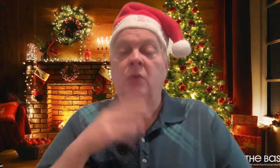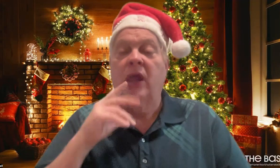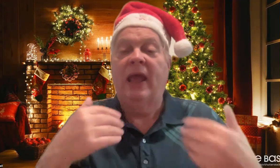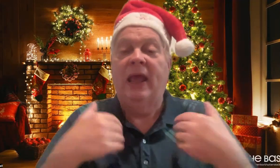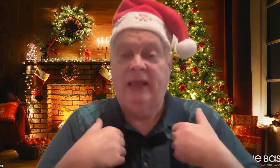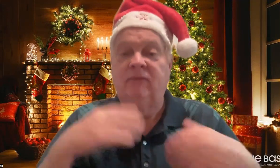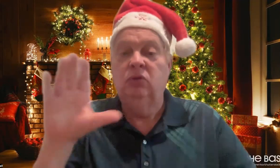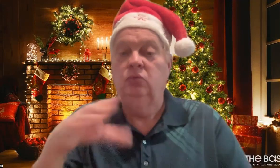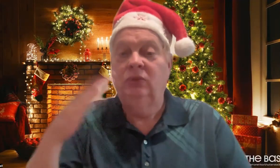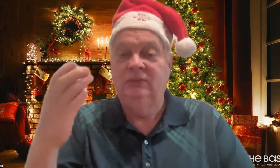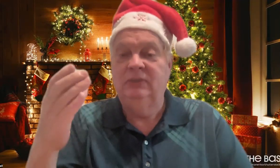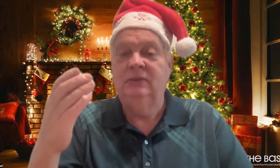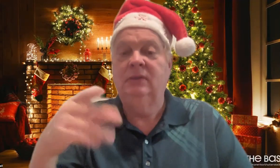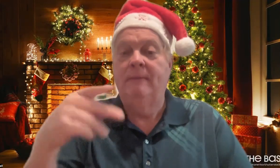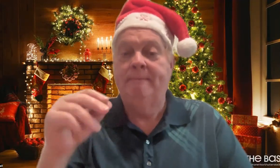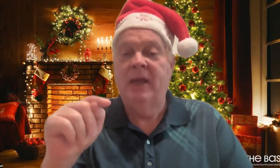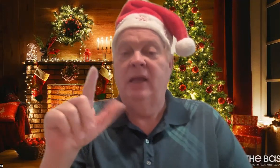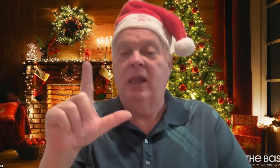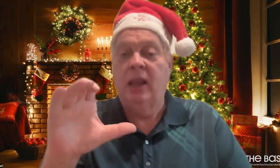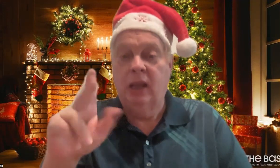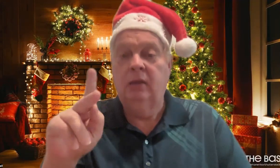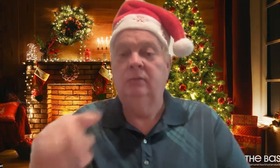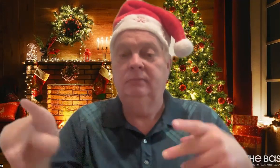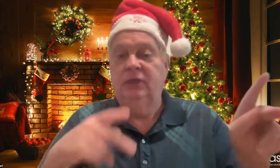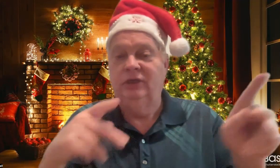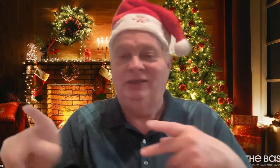We will have a Christmas Potluck party!